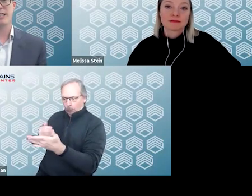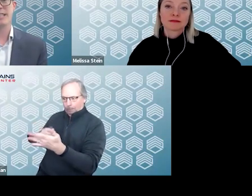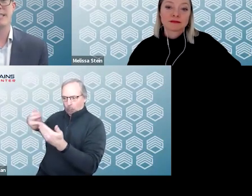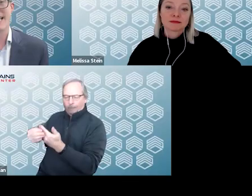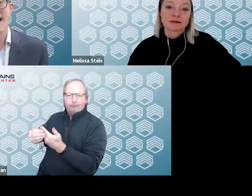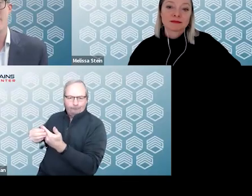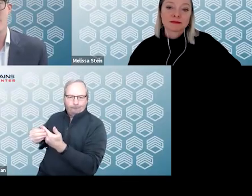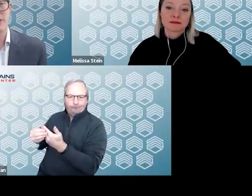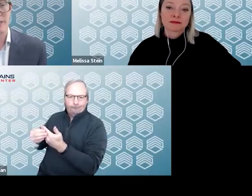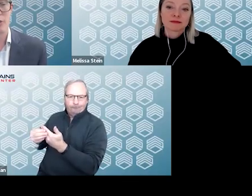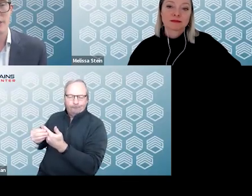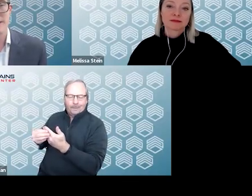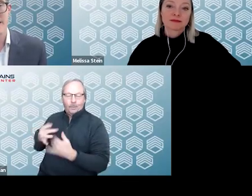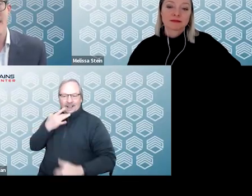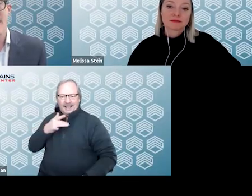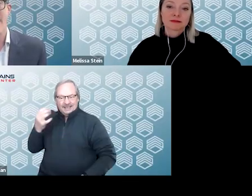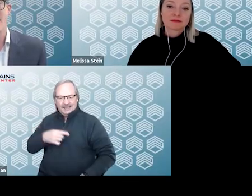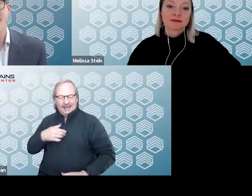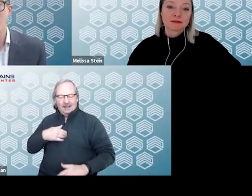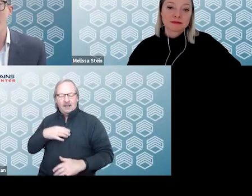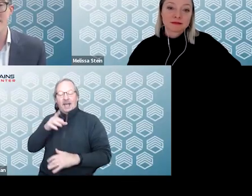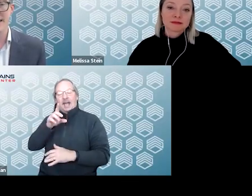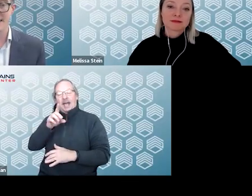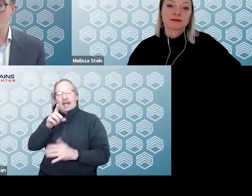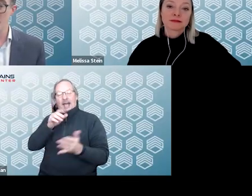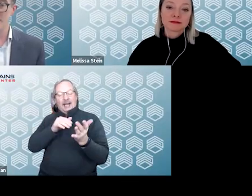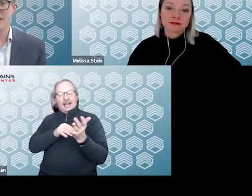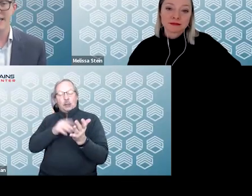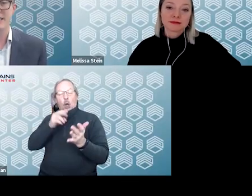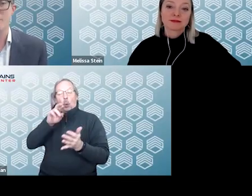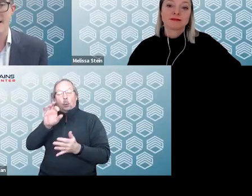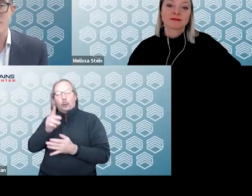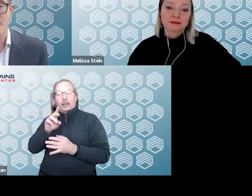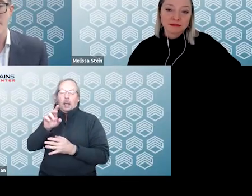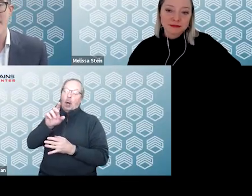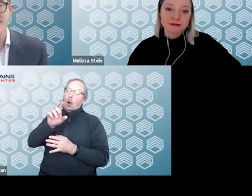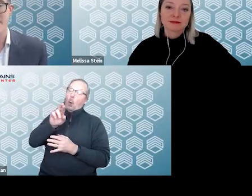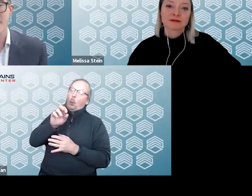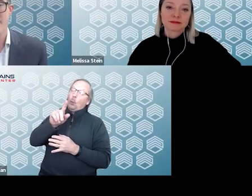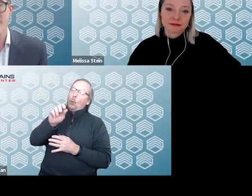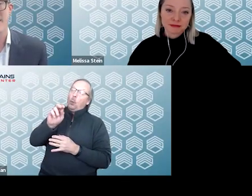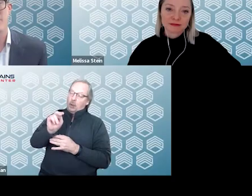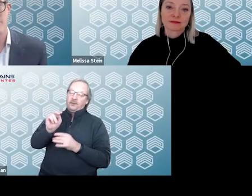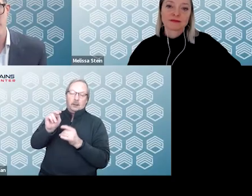We're really fortunate today to have Dr. Rick Rawson to help translate this policy change into practical application.